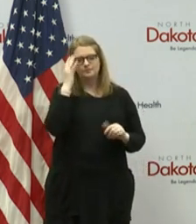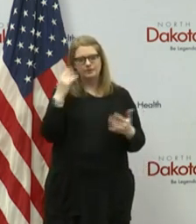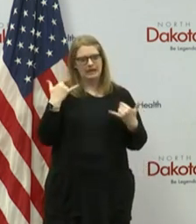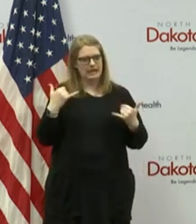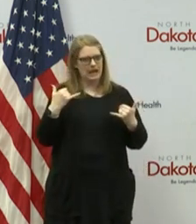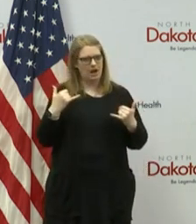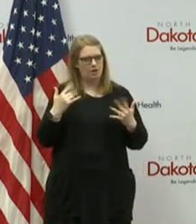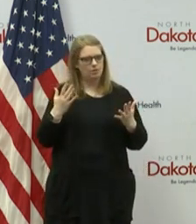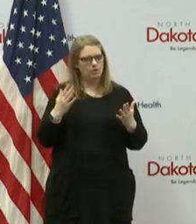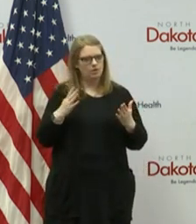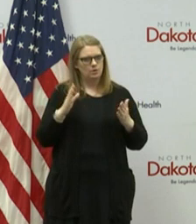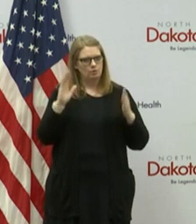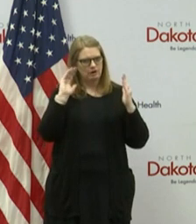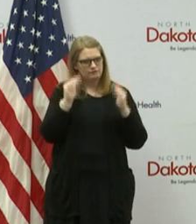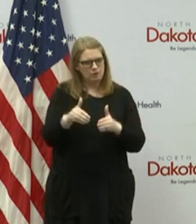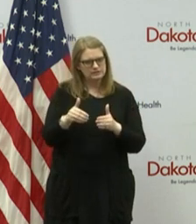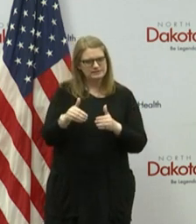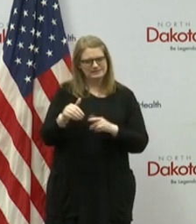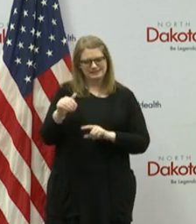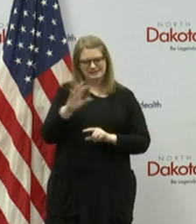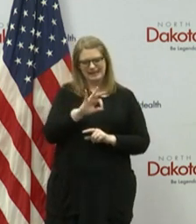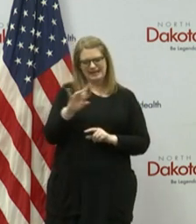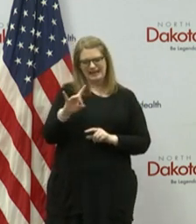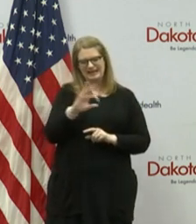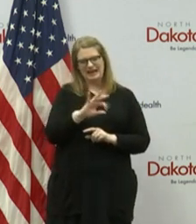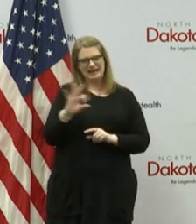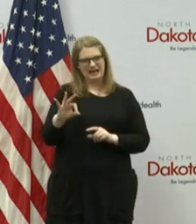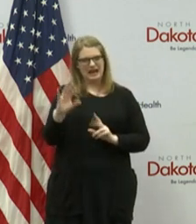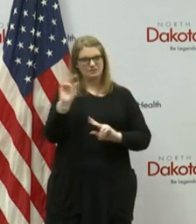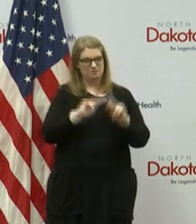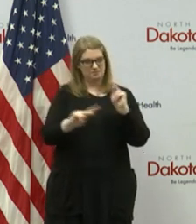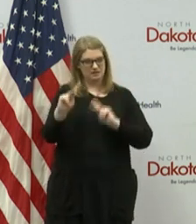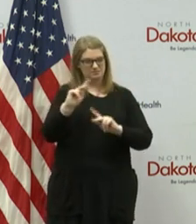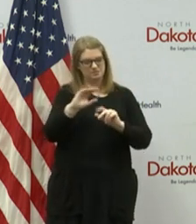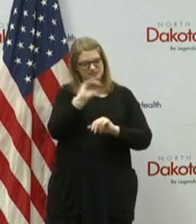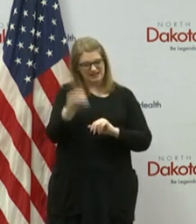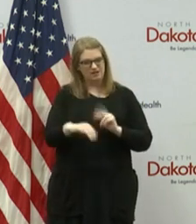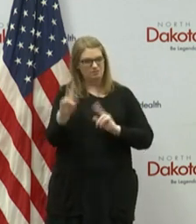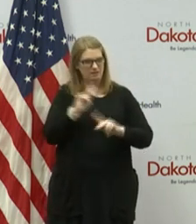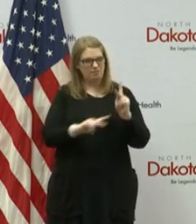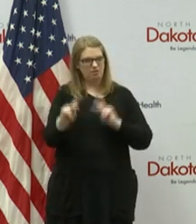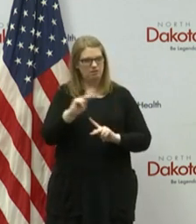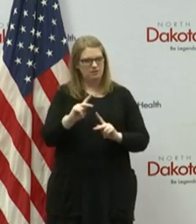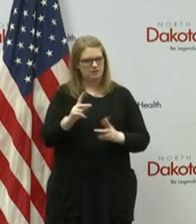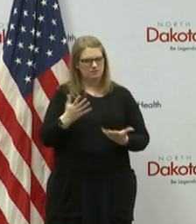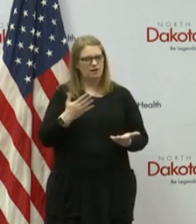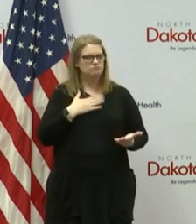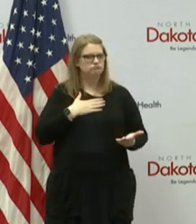THIS IS SUBJECT TO A $1000 FINE AND, LOCAL, COUNTY OR STATE LAW ENFORCEMENT WHATEVER IS APPROPRIATE WOULD BE THE ONES ENFORCING THAT AND WE ARE JUST AS FOCUSED AS WE WERE BEFORE ON